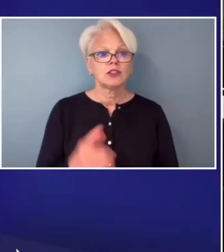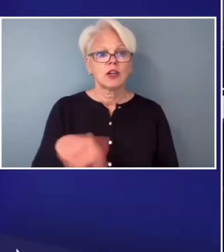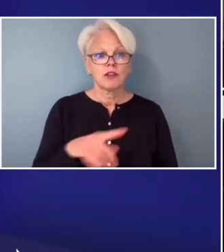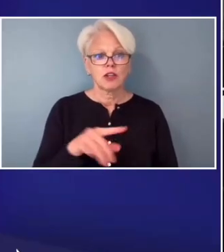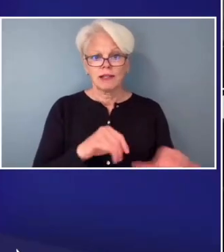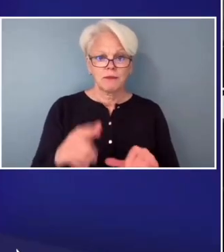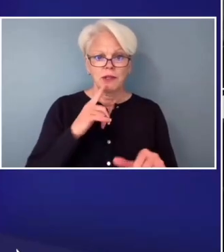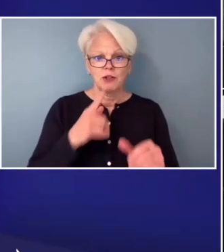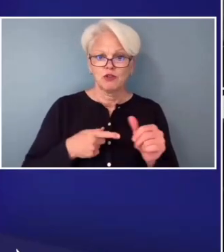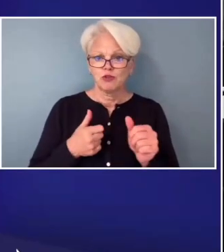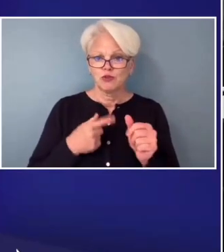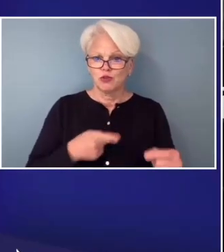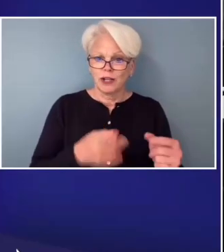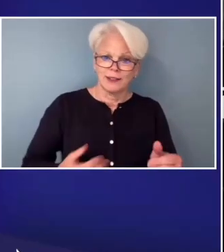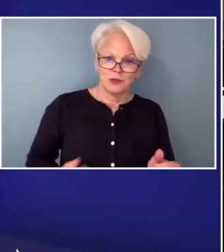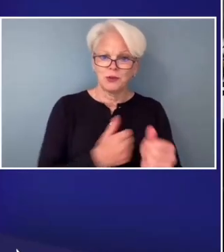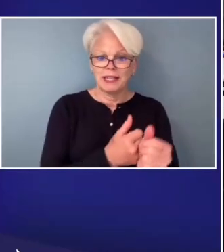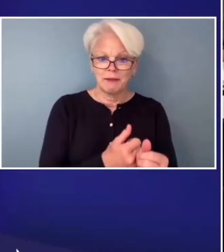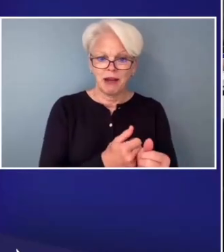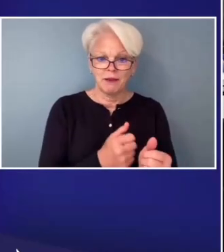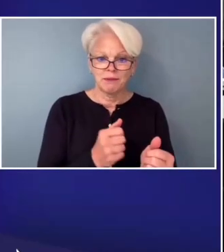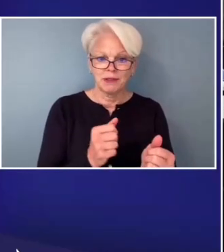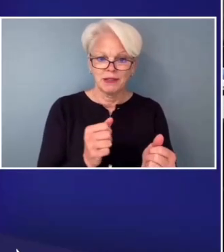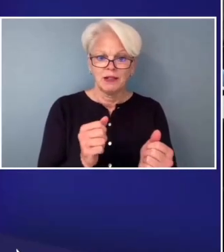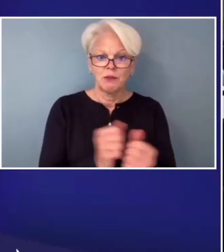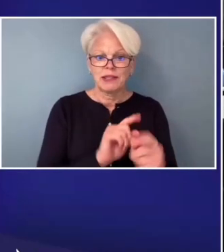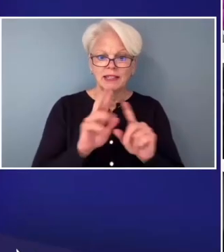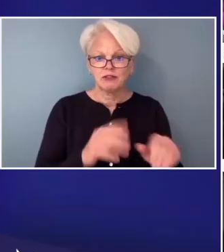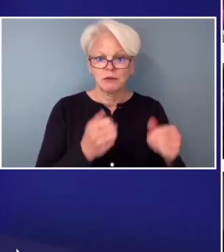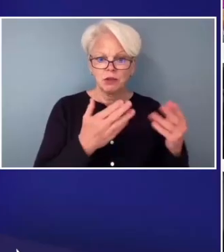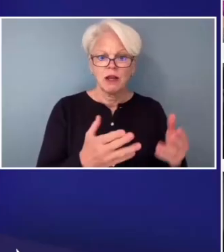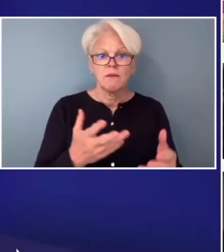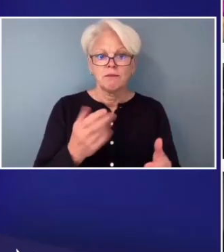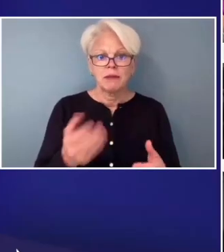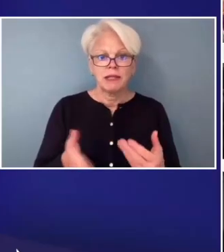keep up with these different proposal where they are. It's probably easier to just go on their website that has the